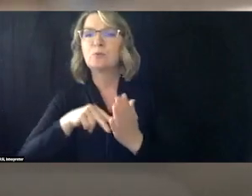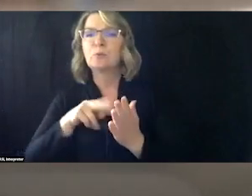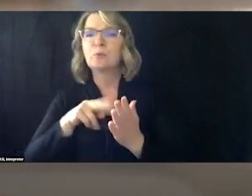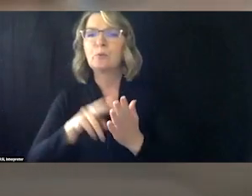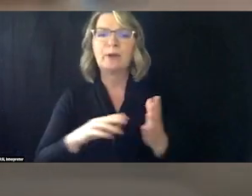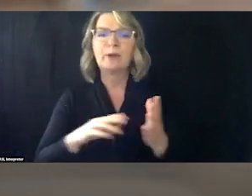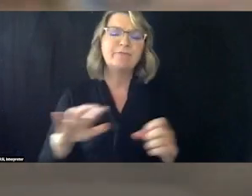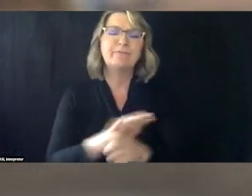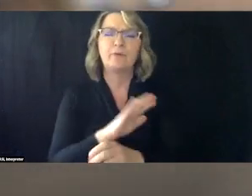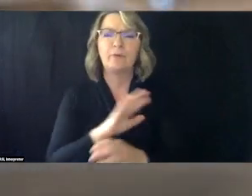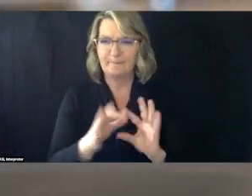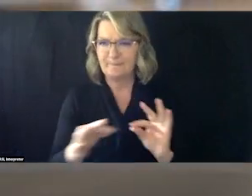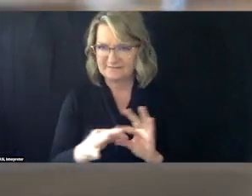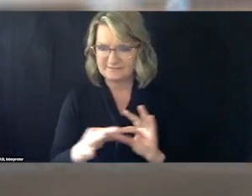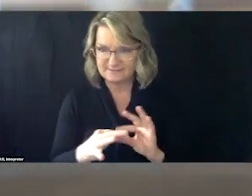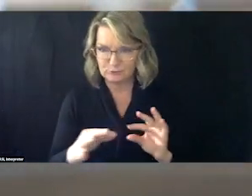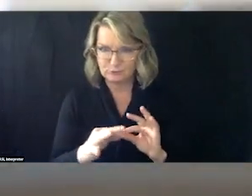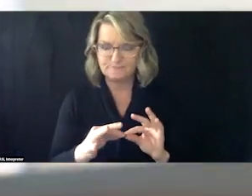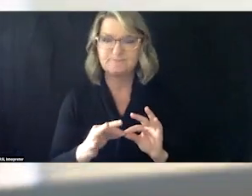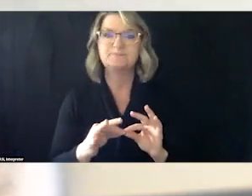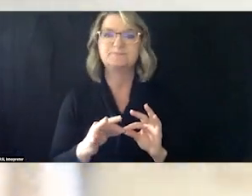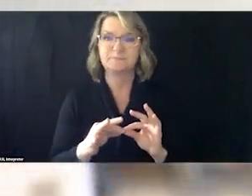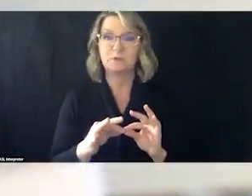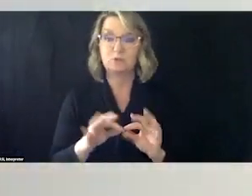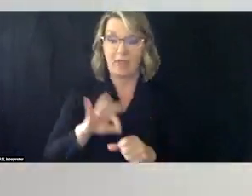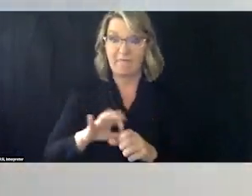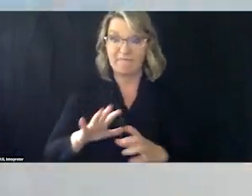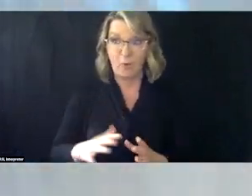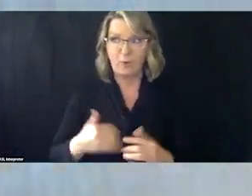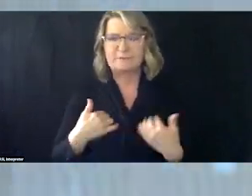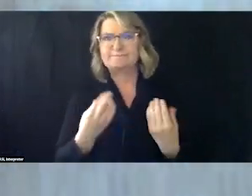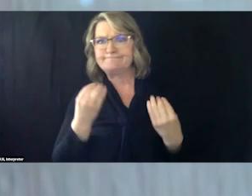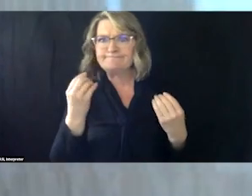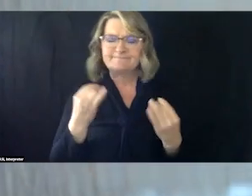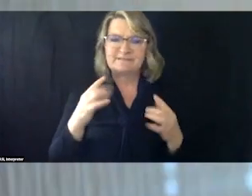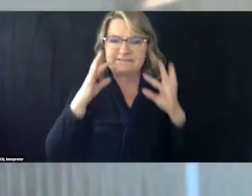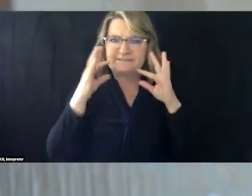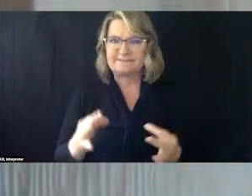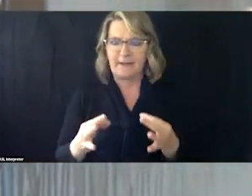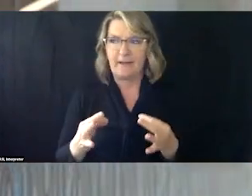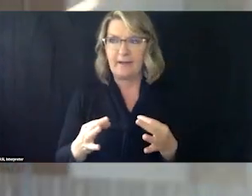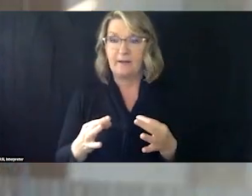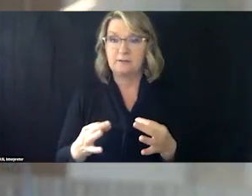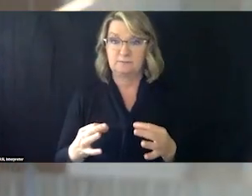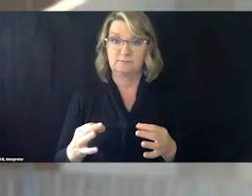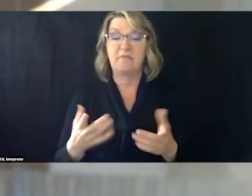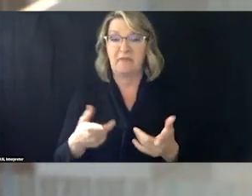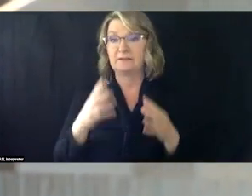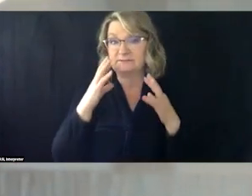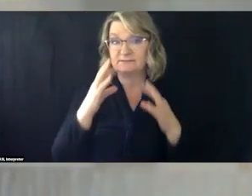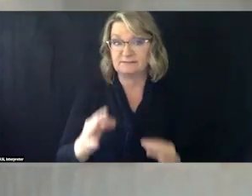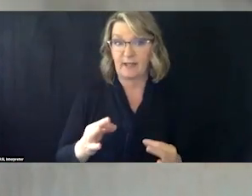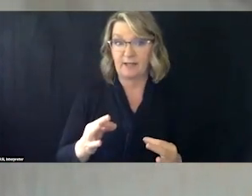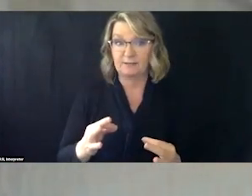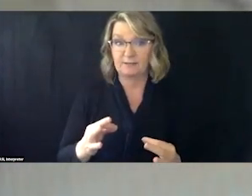button they can read the entire message so now the voter has a choice to make they can either choose